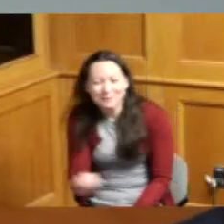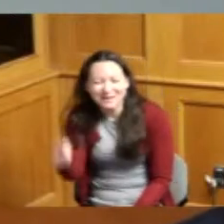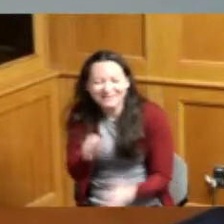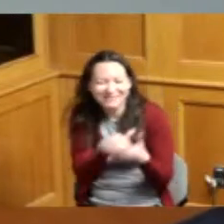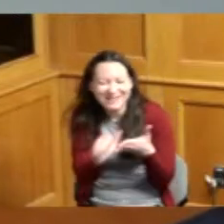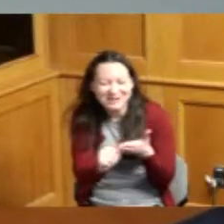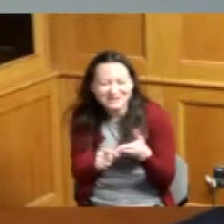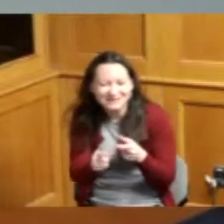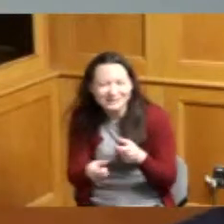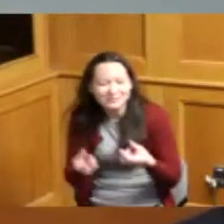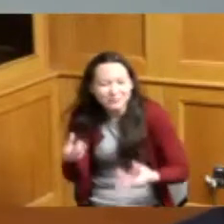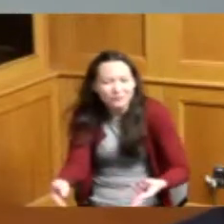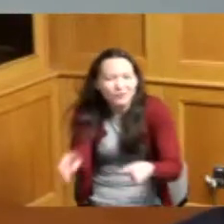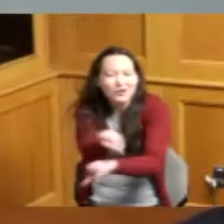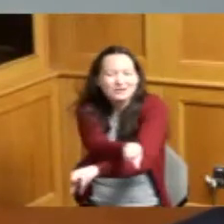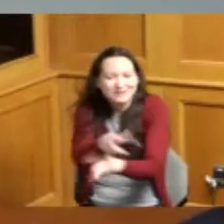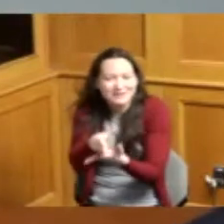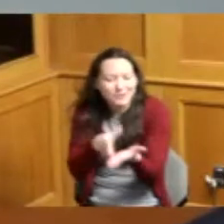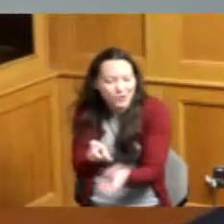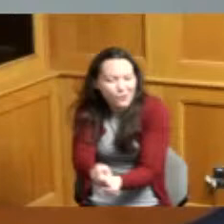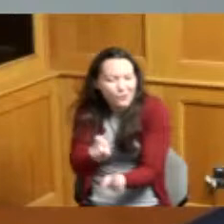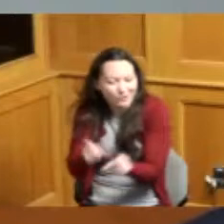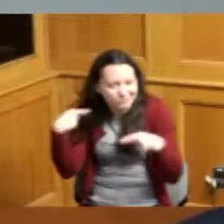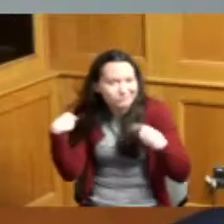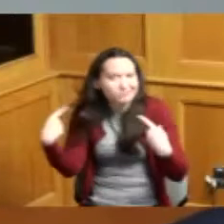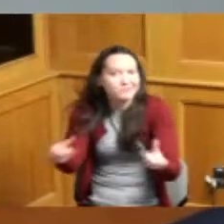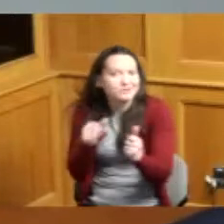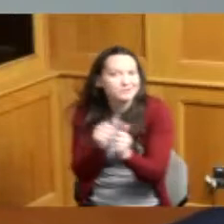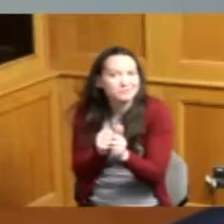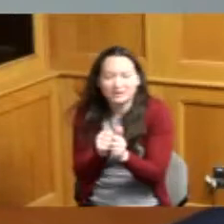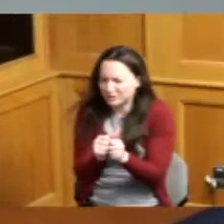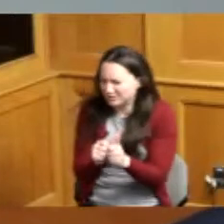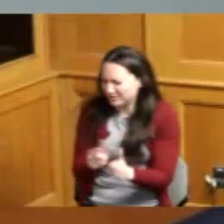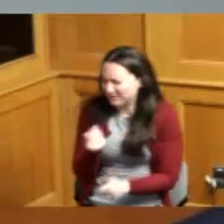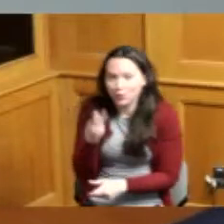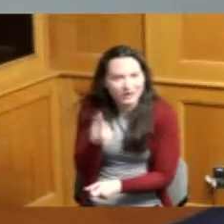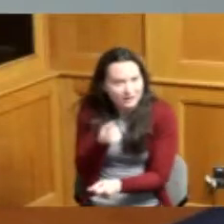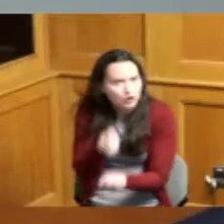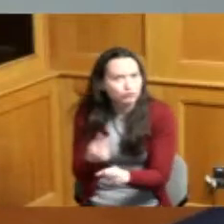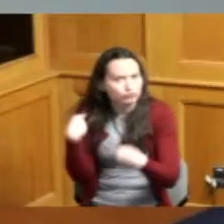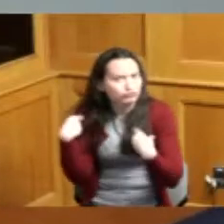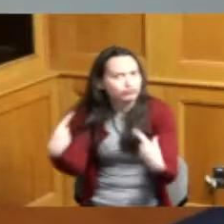reimbursement for some of the the work that we've been doing over the past couple of years on on our